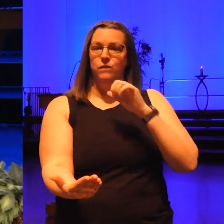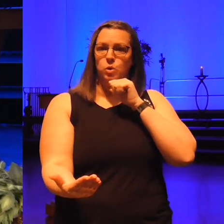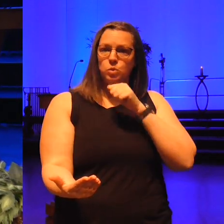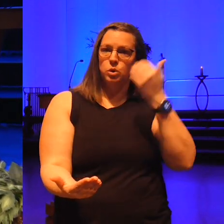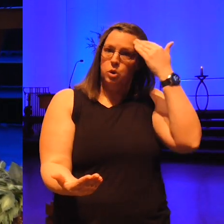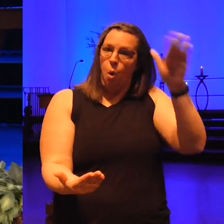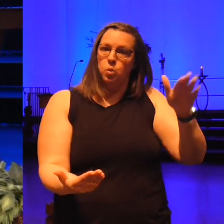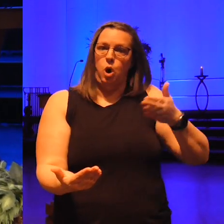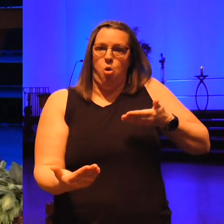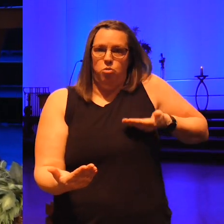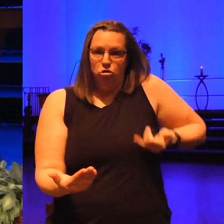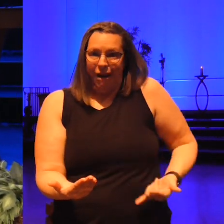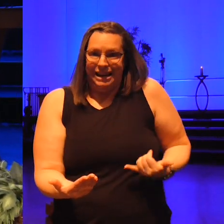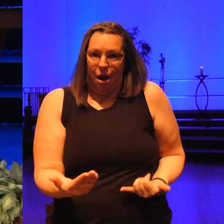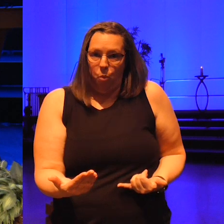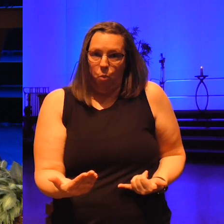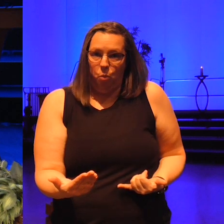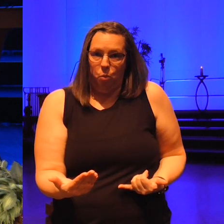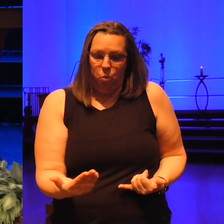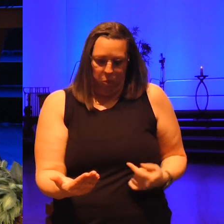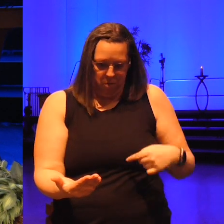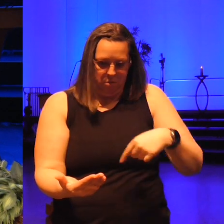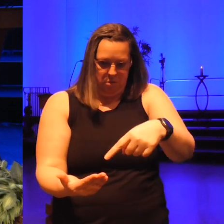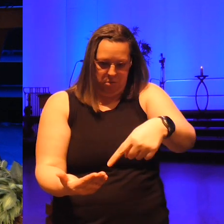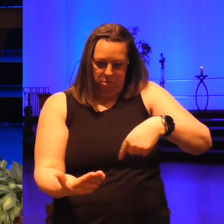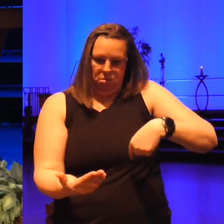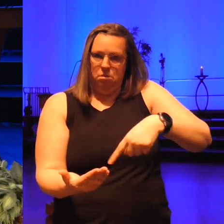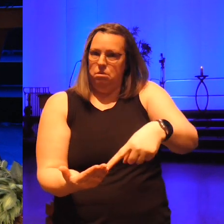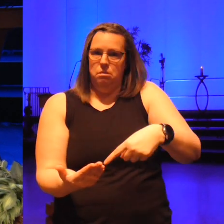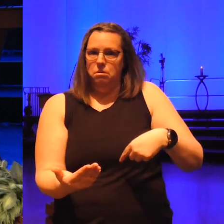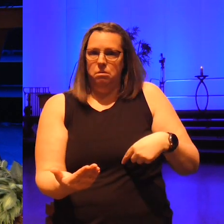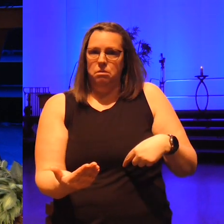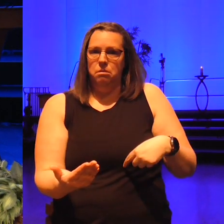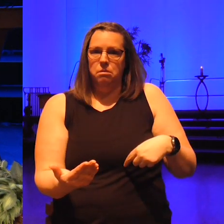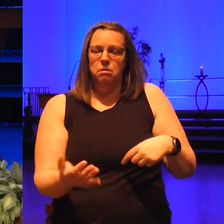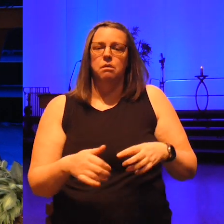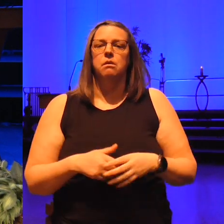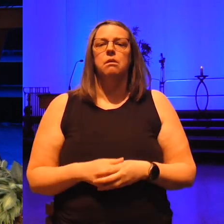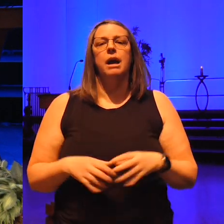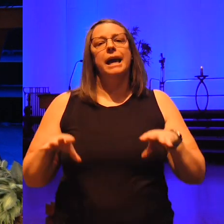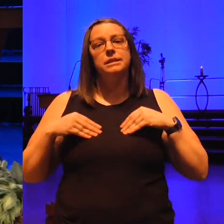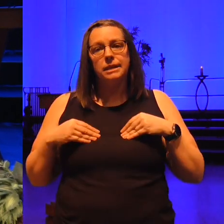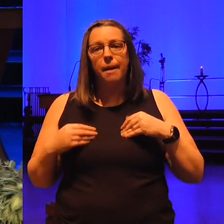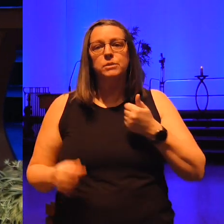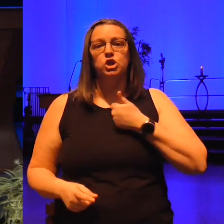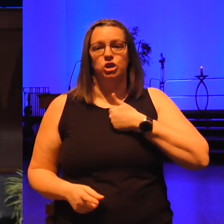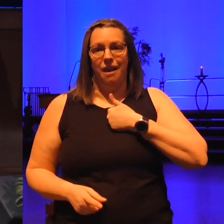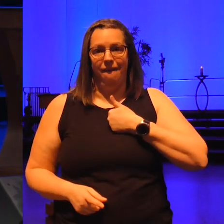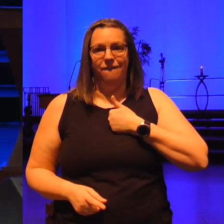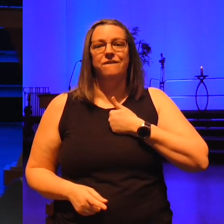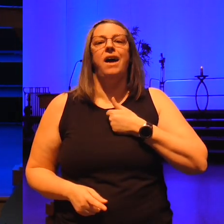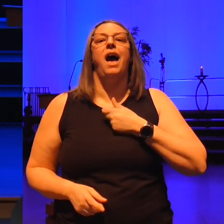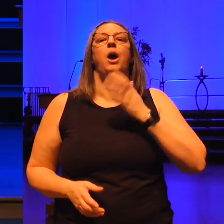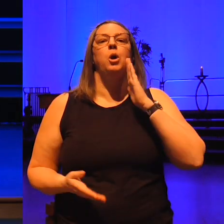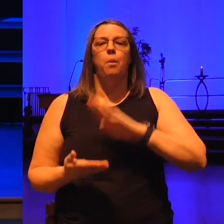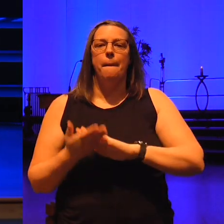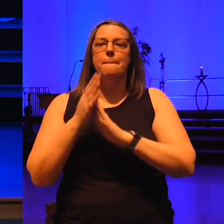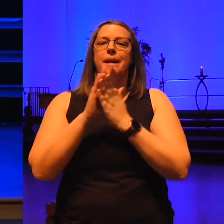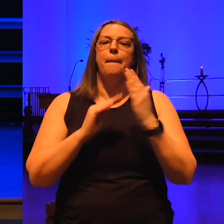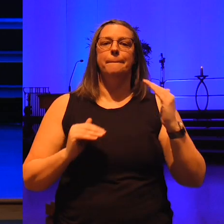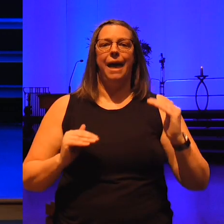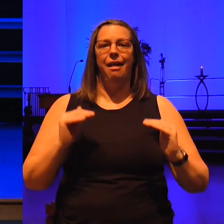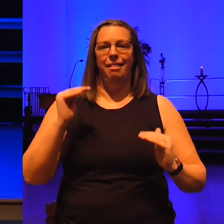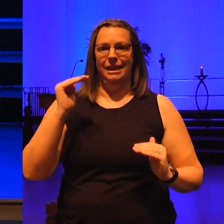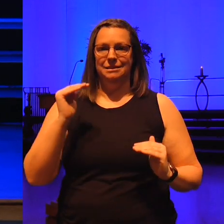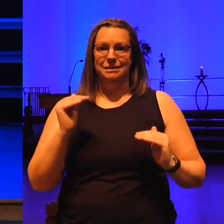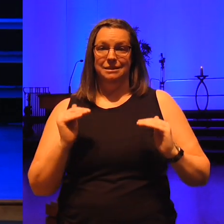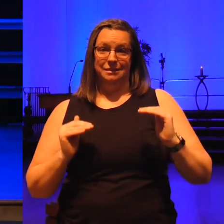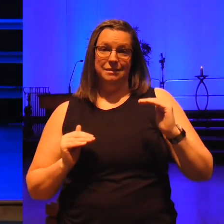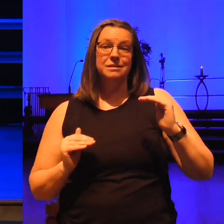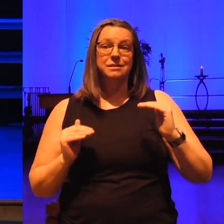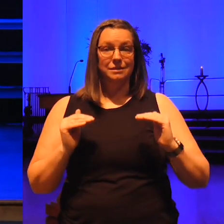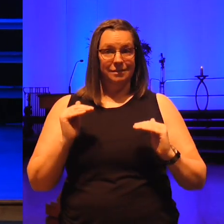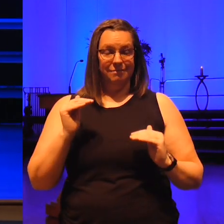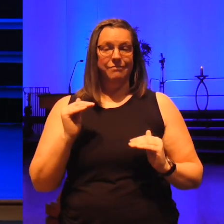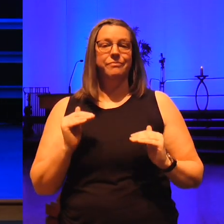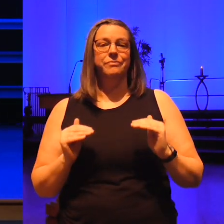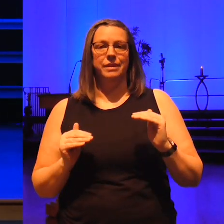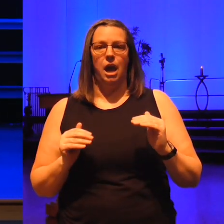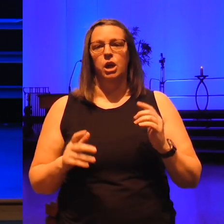now accept yourself and you will come into the balance It's a Great Canadian singer songwriter